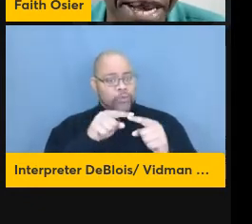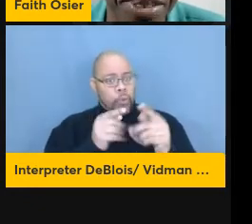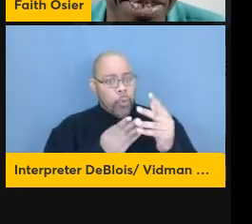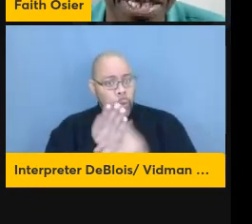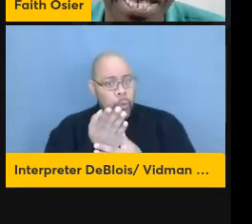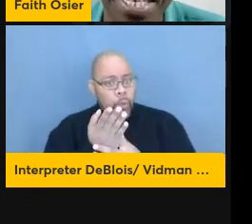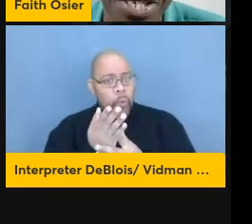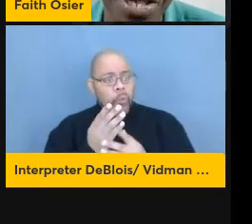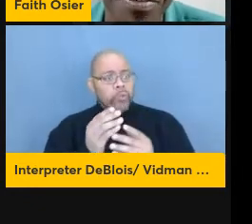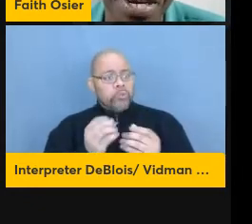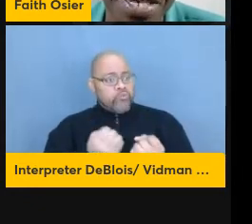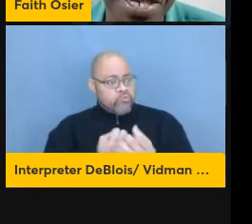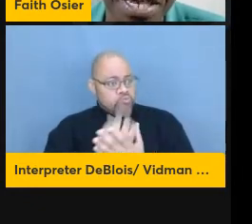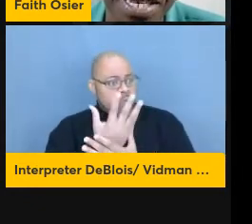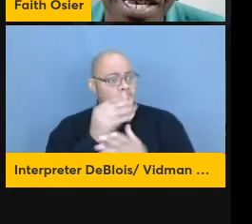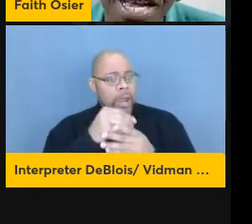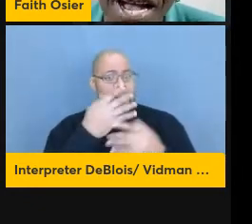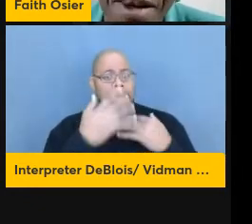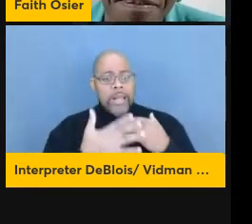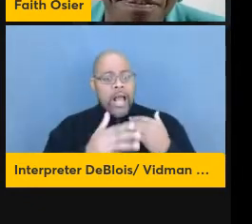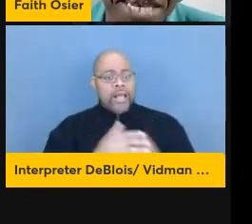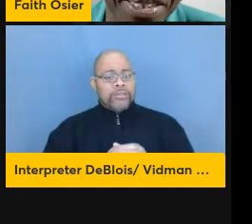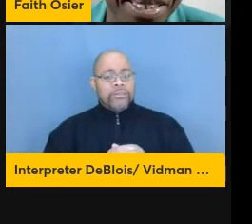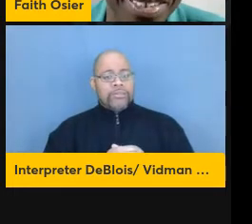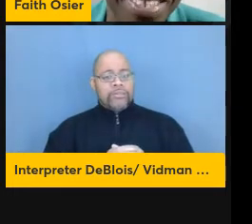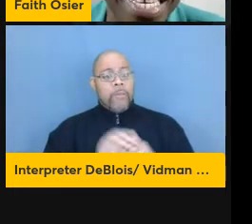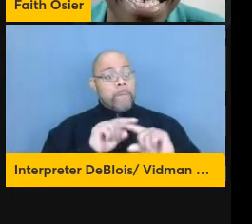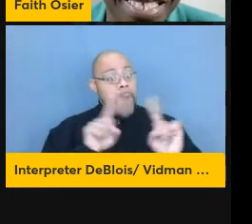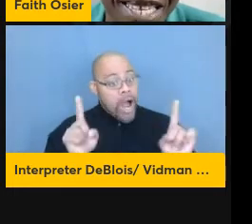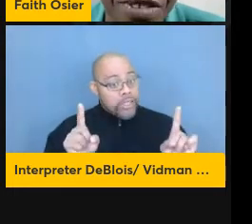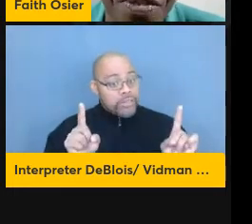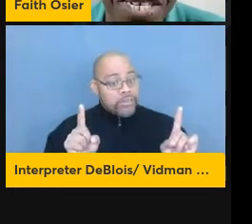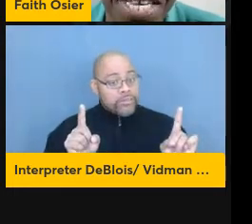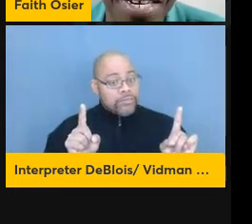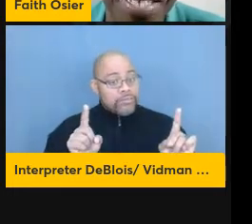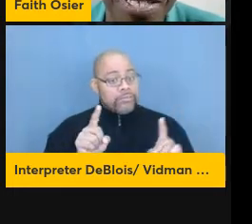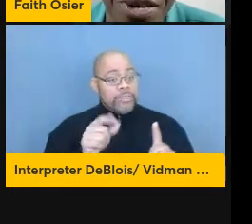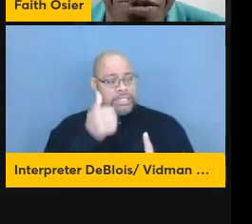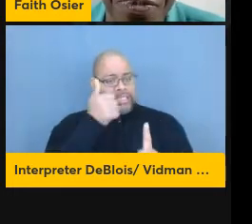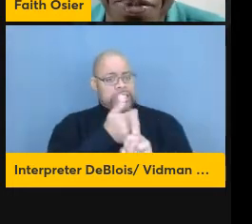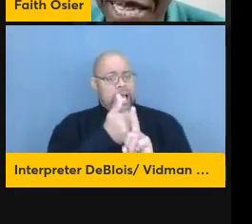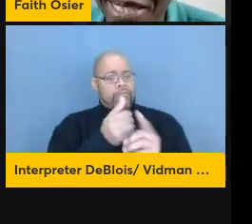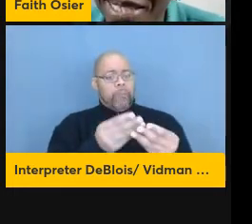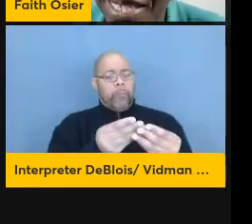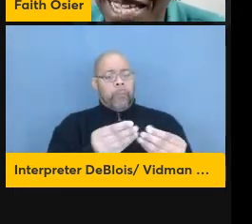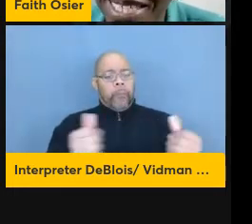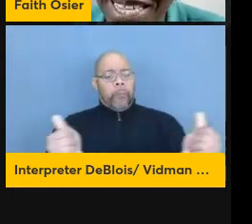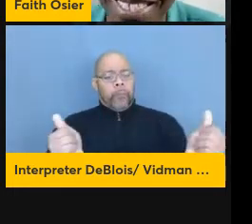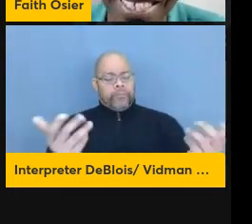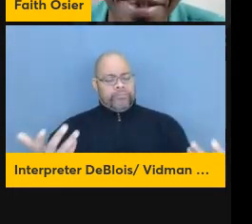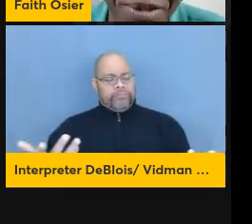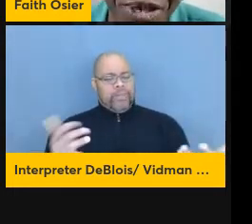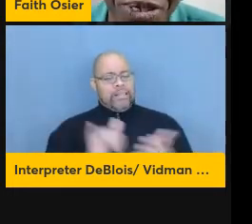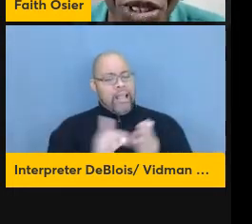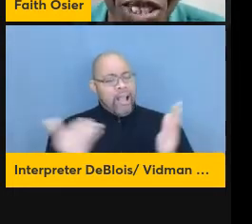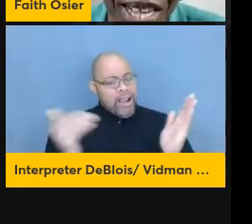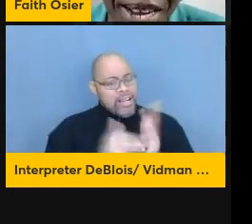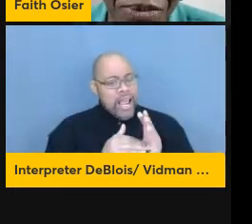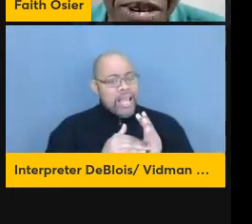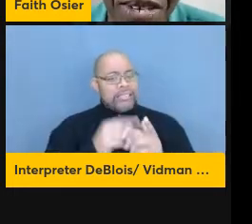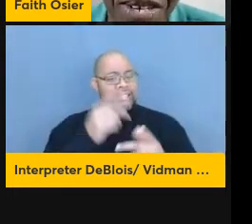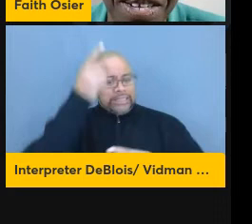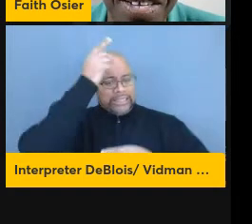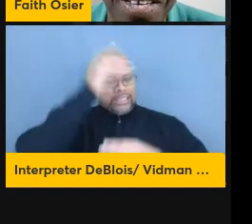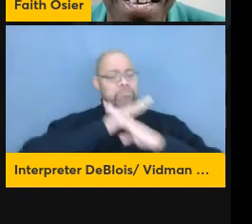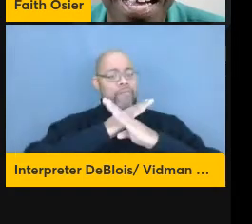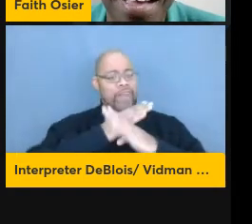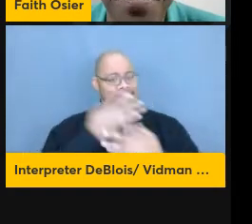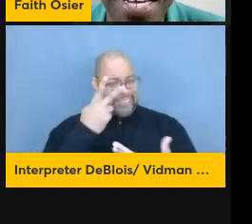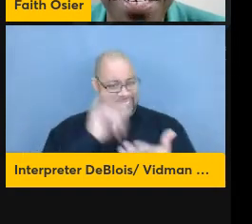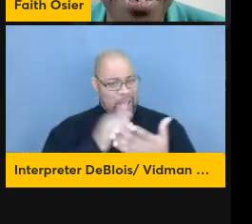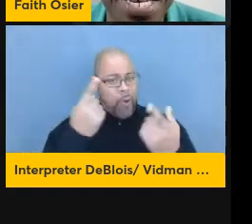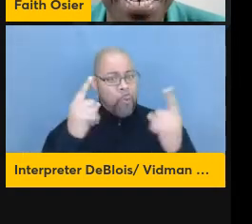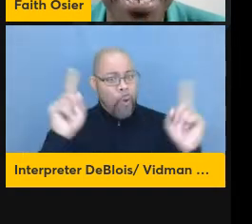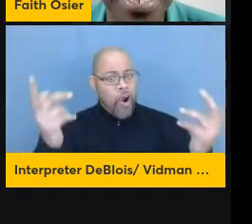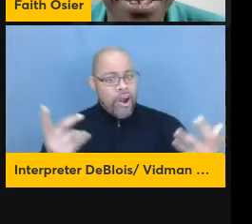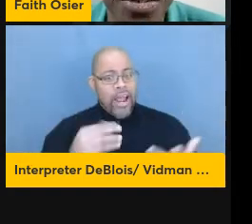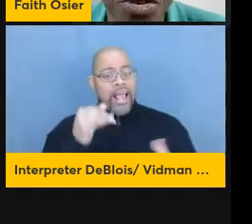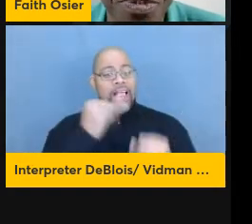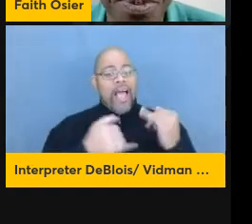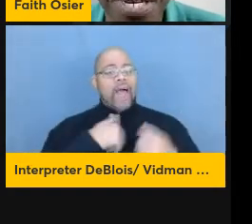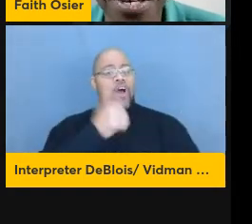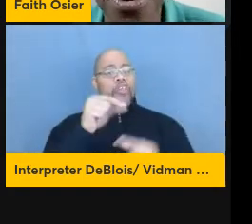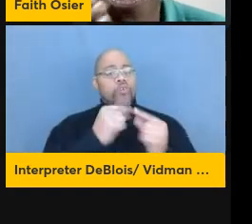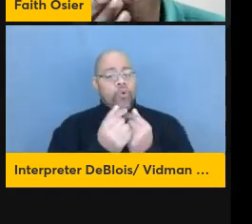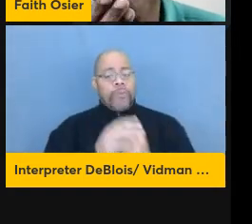out into the blood, but the self clear, so that's, again, immunology at work. And finally, we had another group in whom